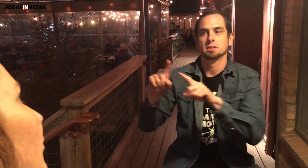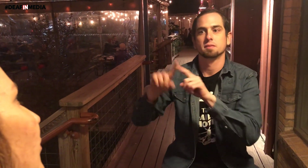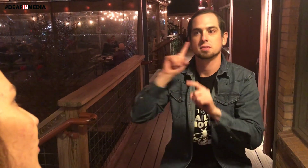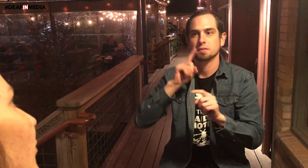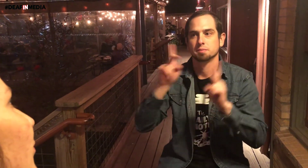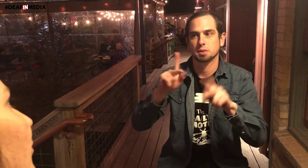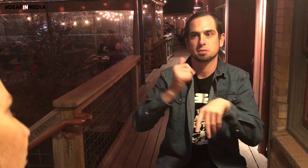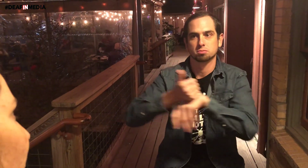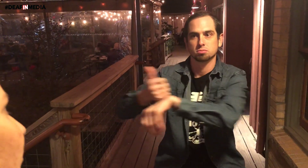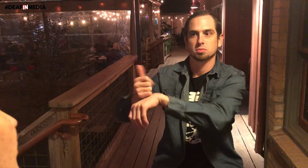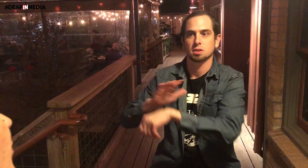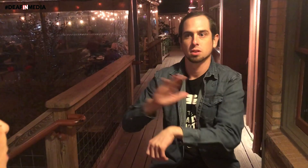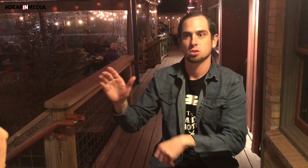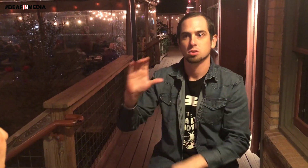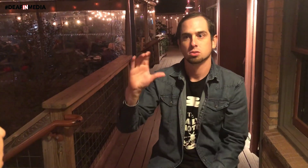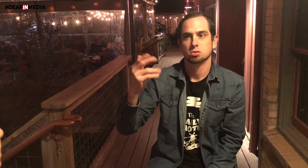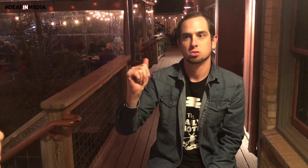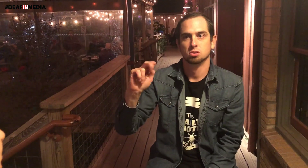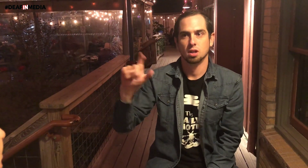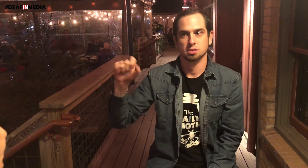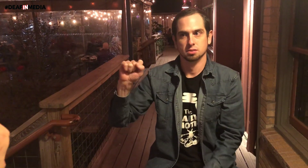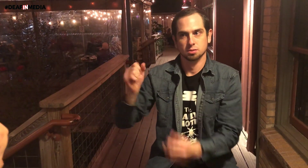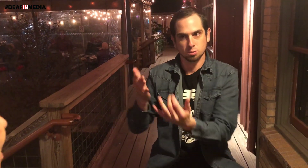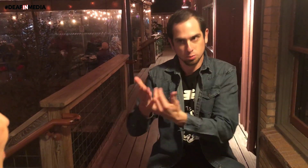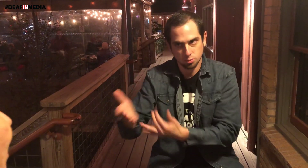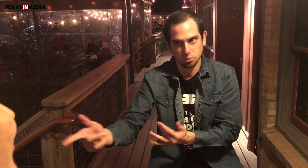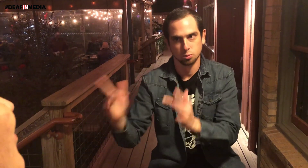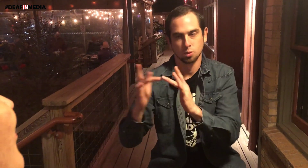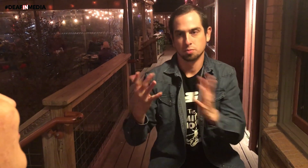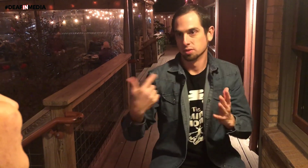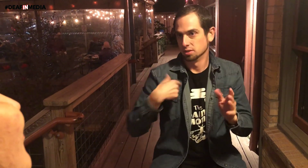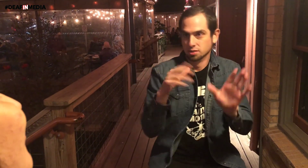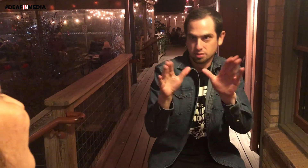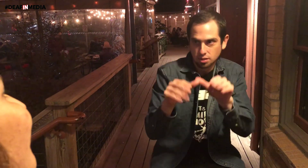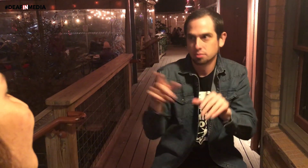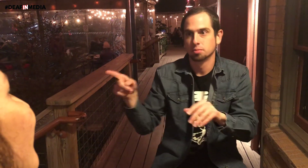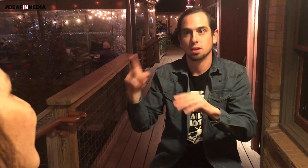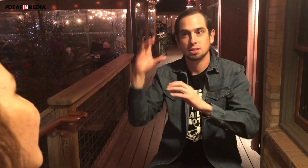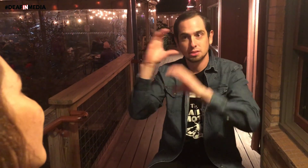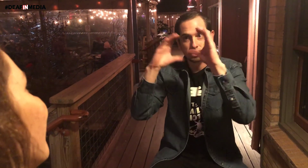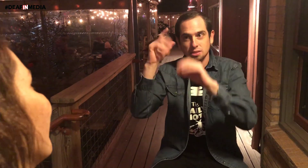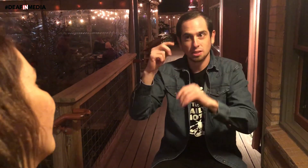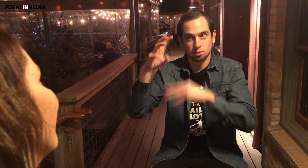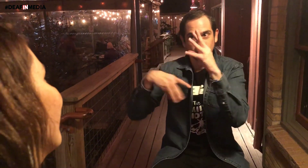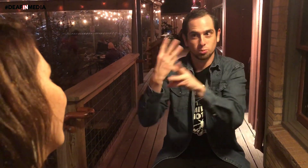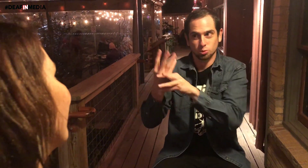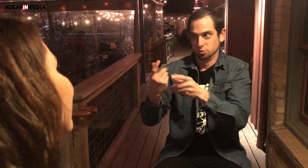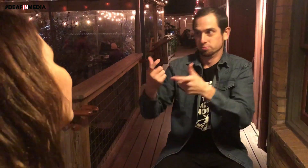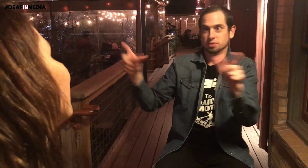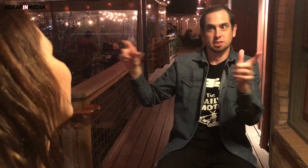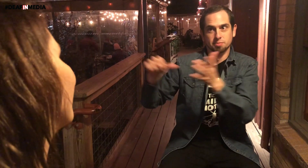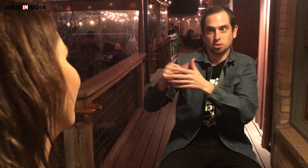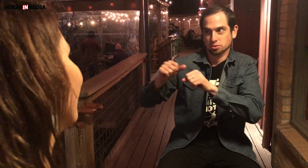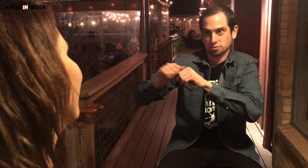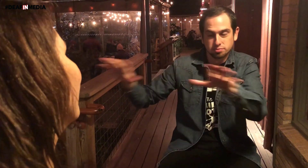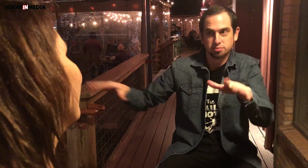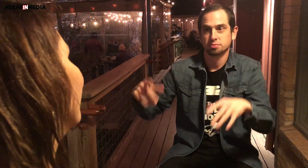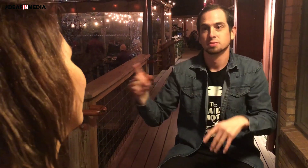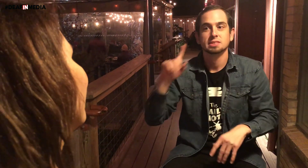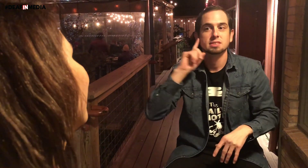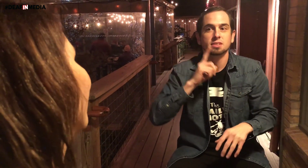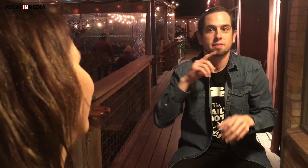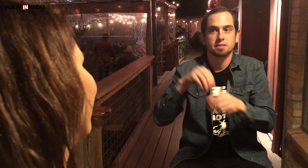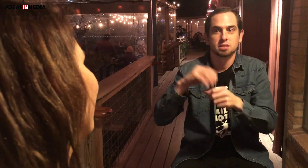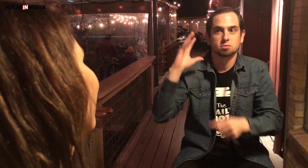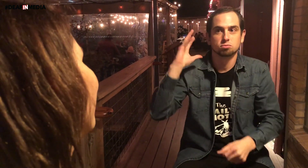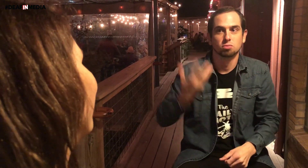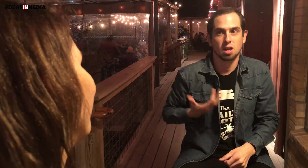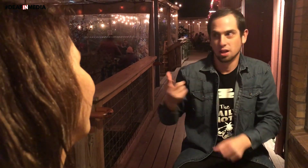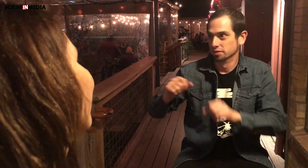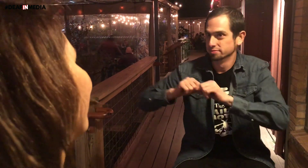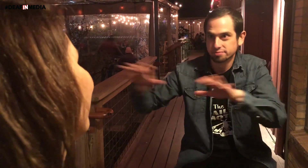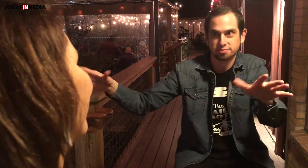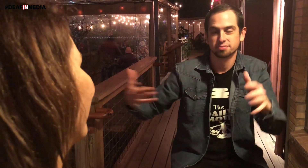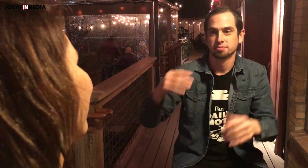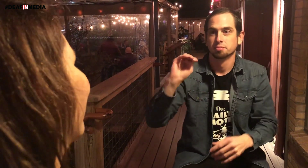We’ve seen various Deaf people set up their own channels - Daily Moth, Seek the World, Deafies in Drag,